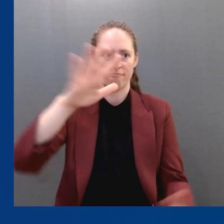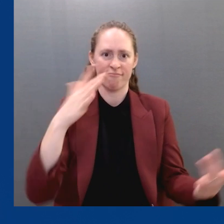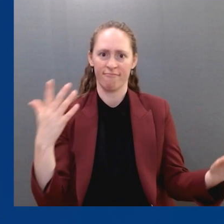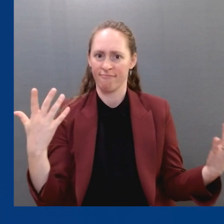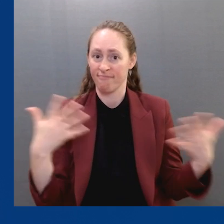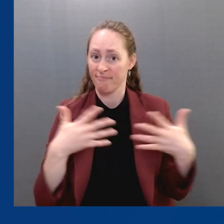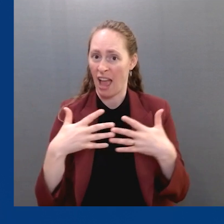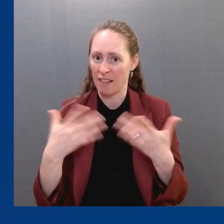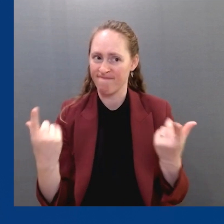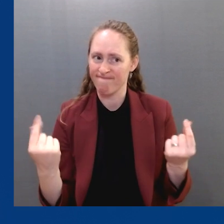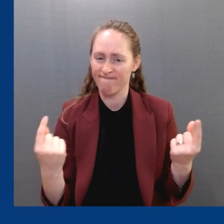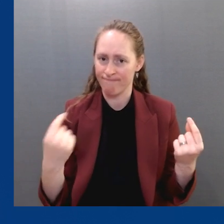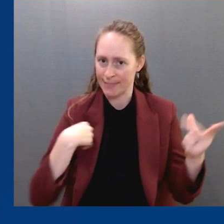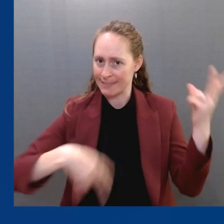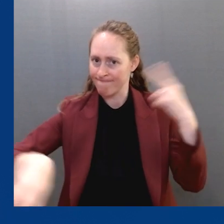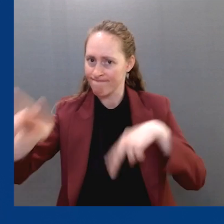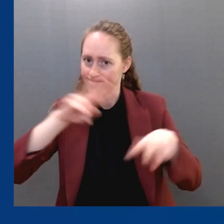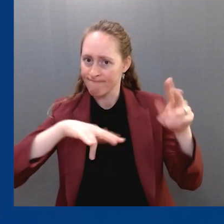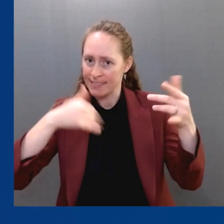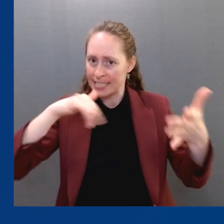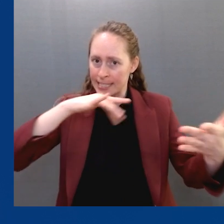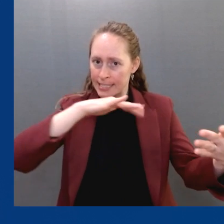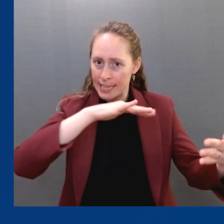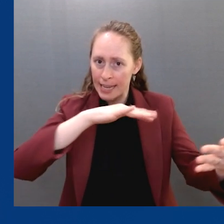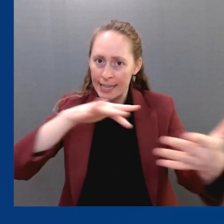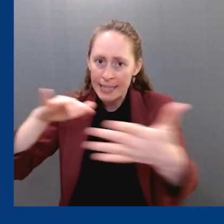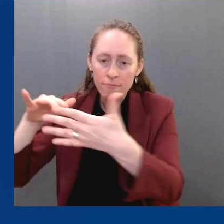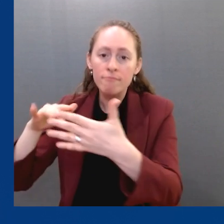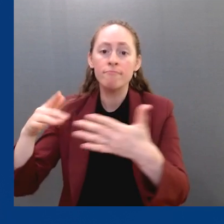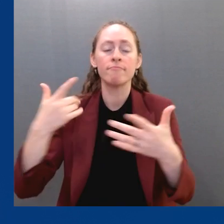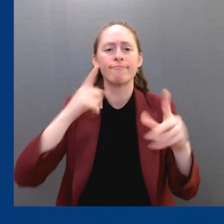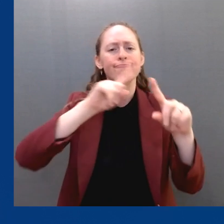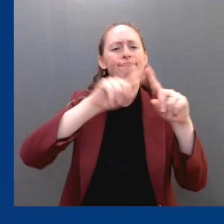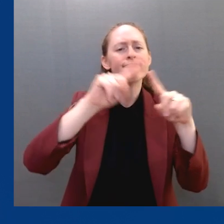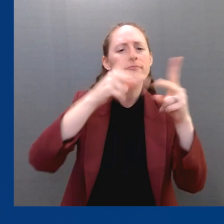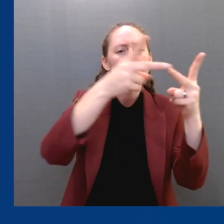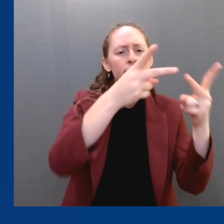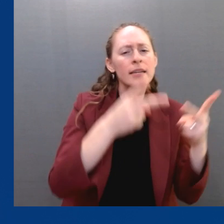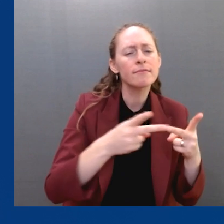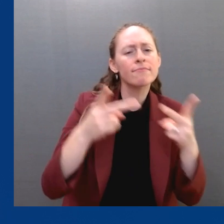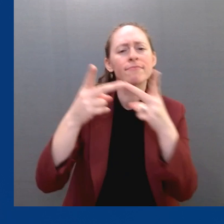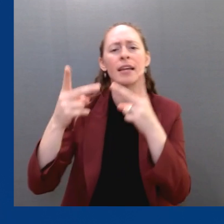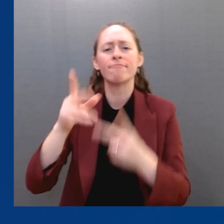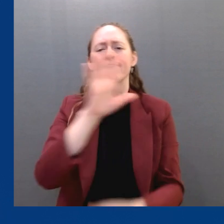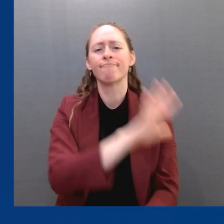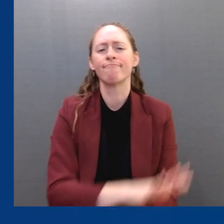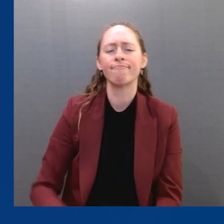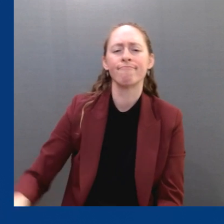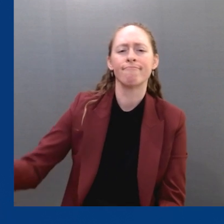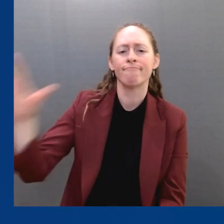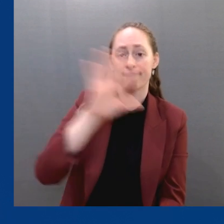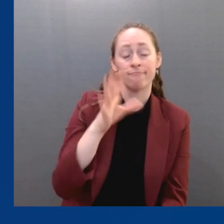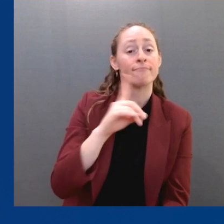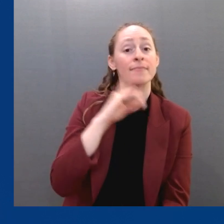will likely be felt differently around the country. These factors include the level of vaccination and boosting in communities,